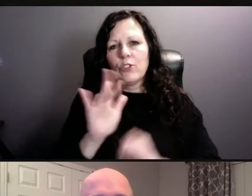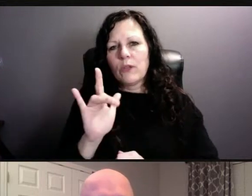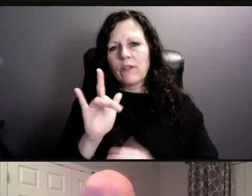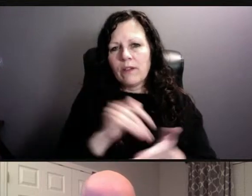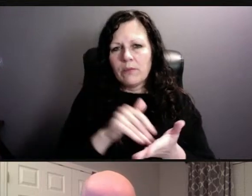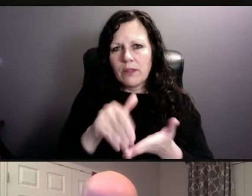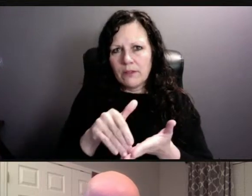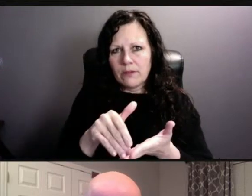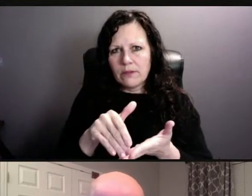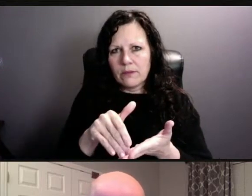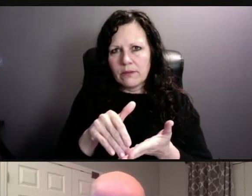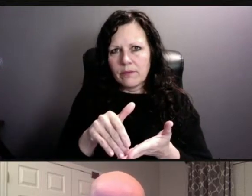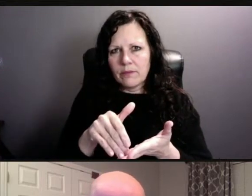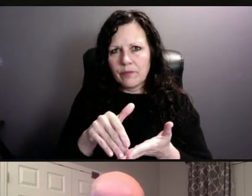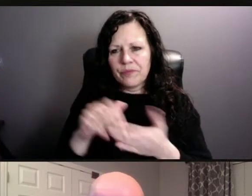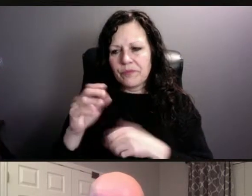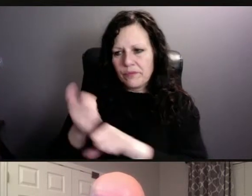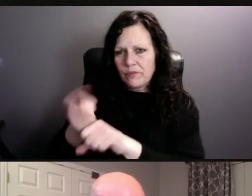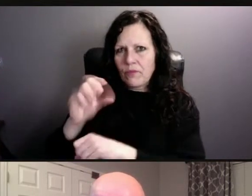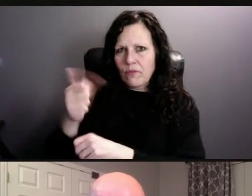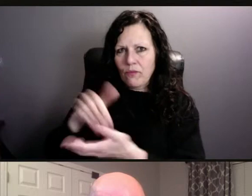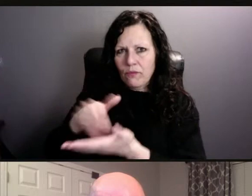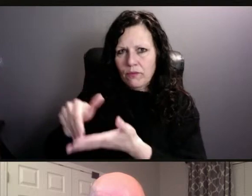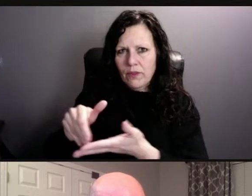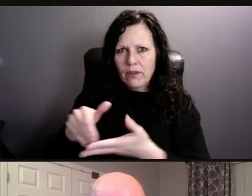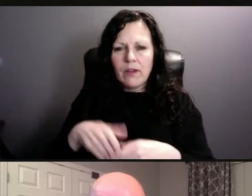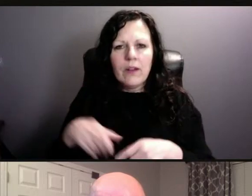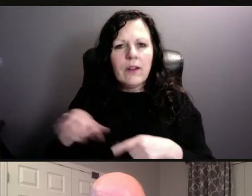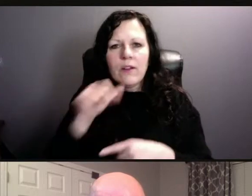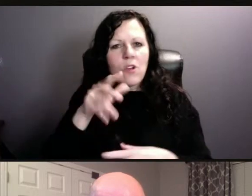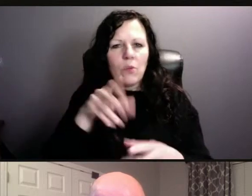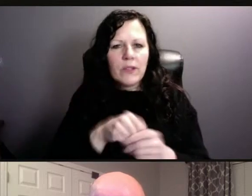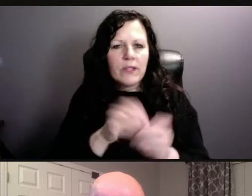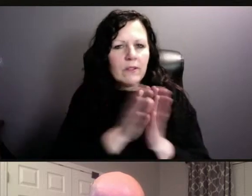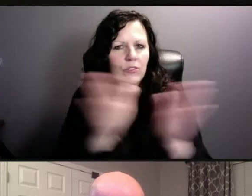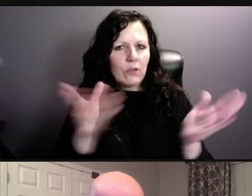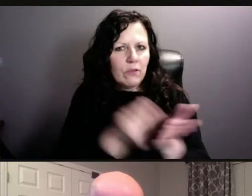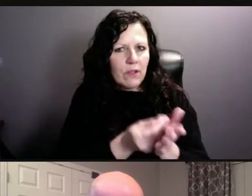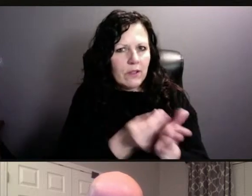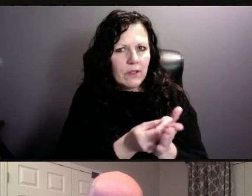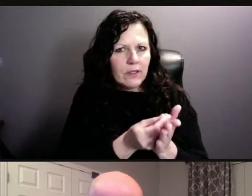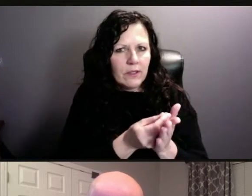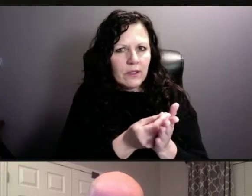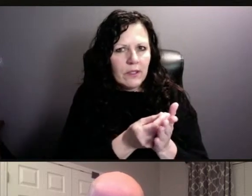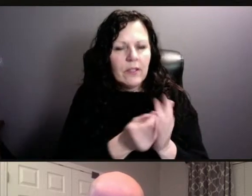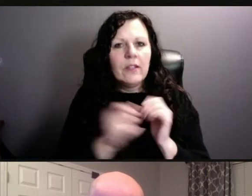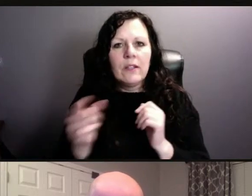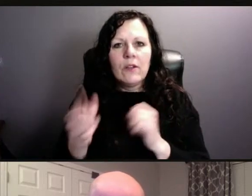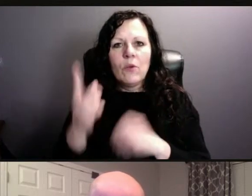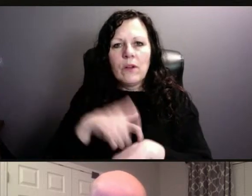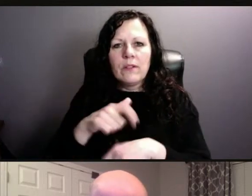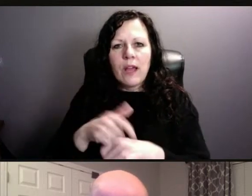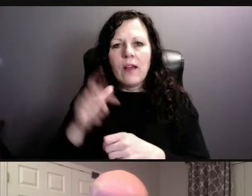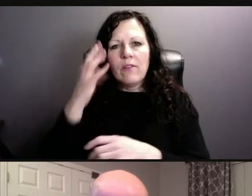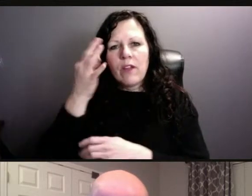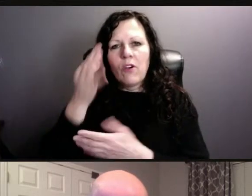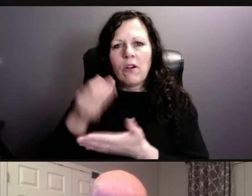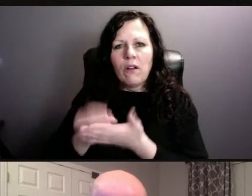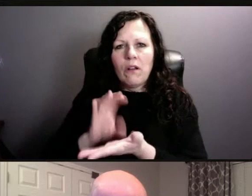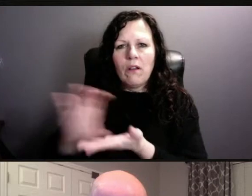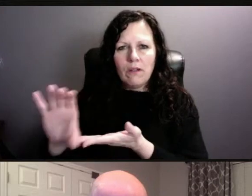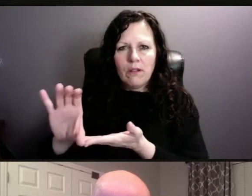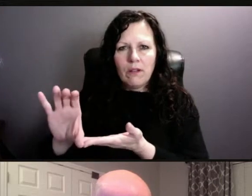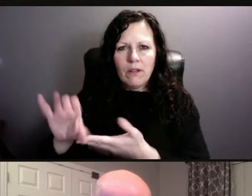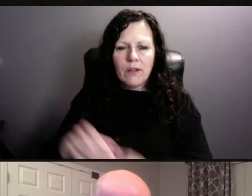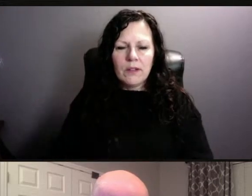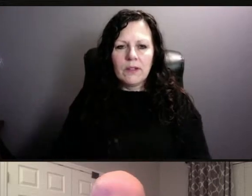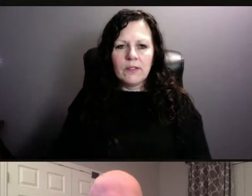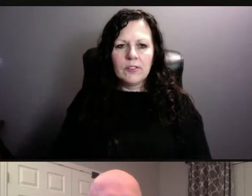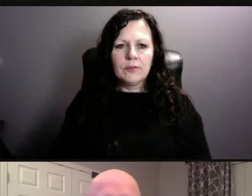THE HOMELESS PROGRAM CAN WORK